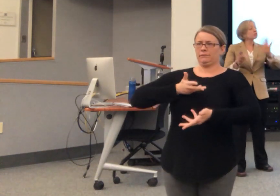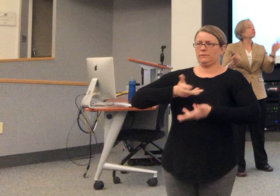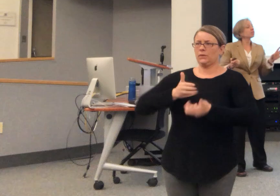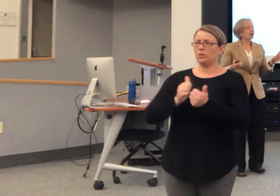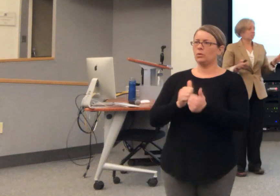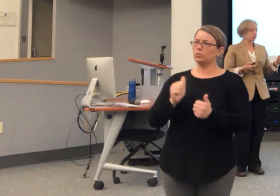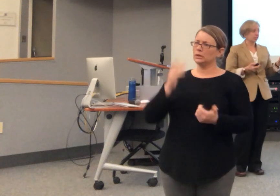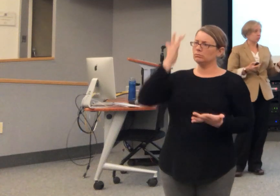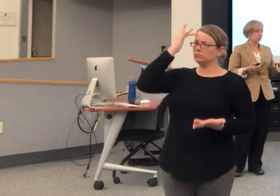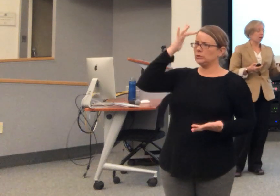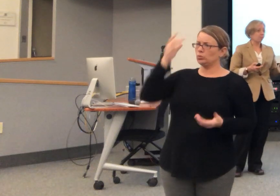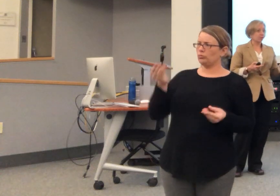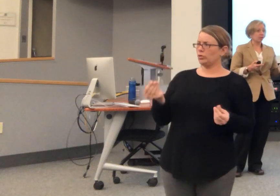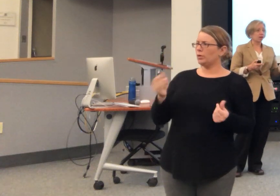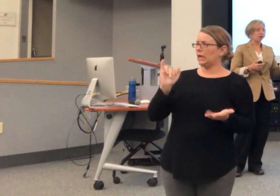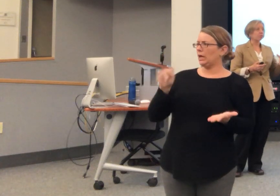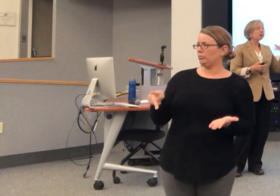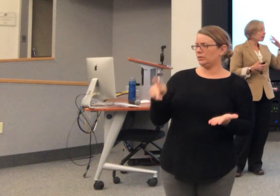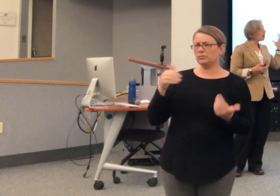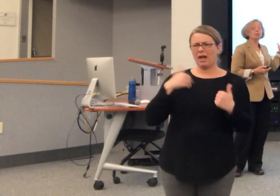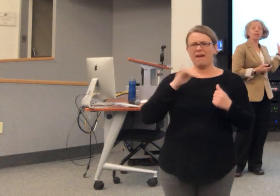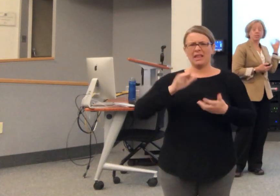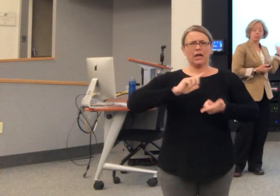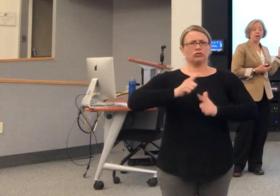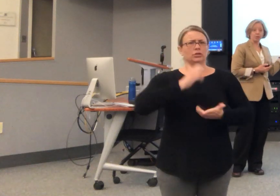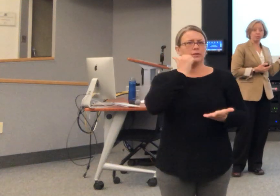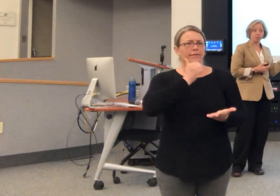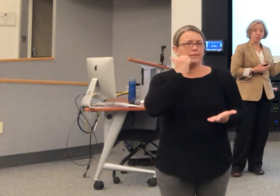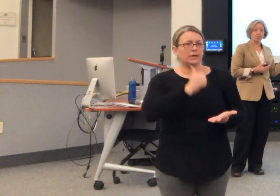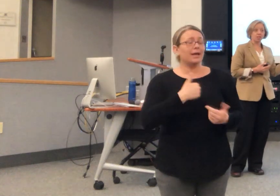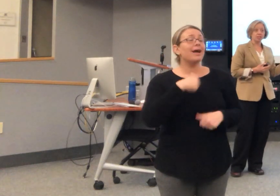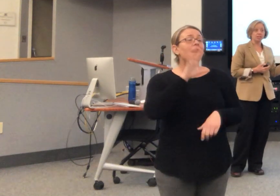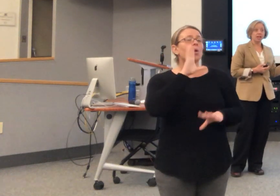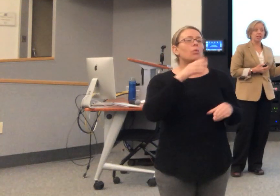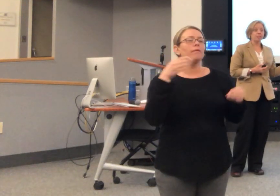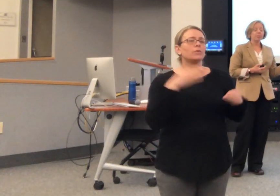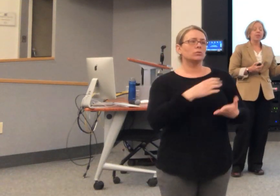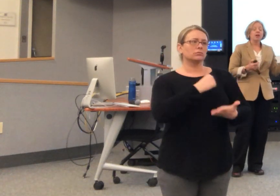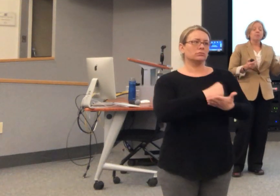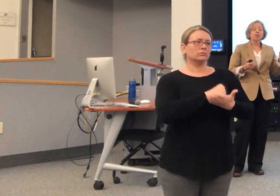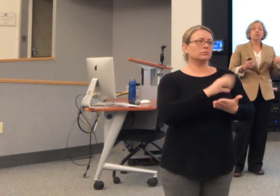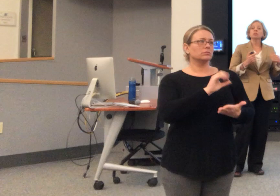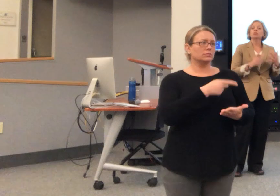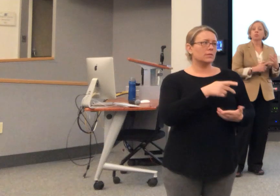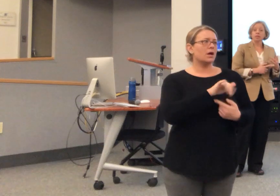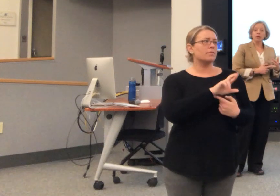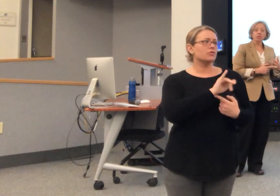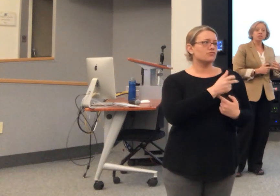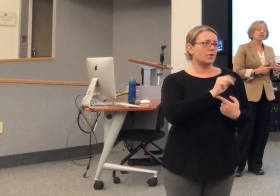there's different kinds of intellectual property. Copyright's what's I'm going to be focusing on today. There's also trademarks.